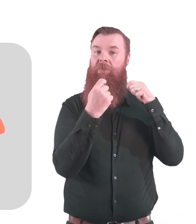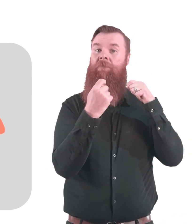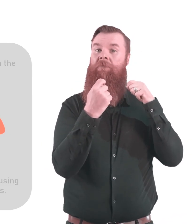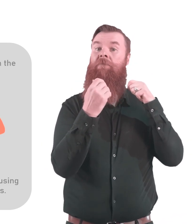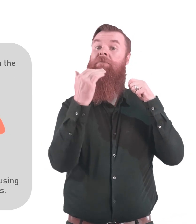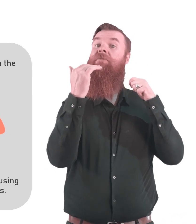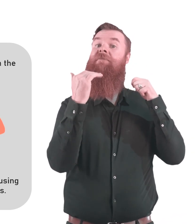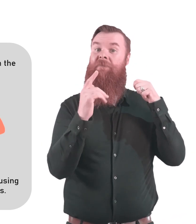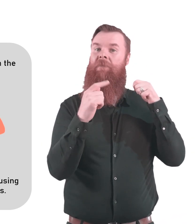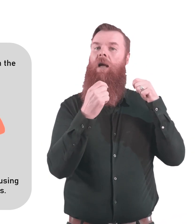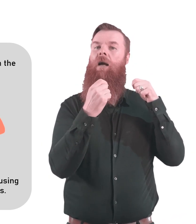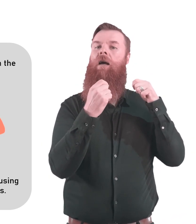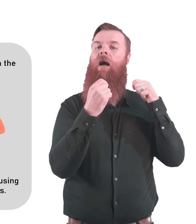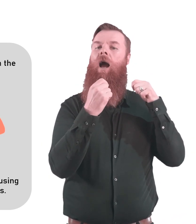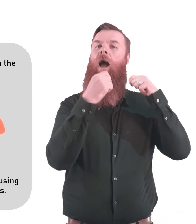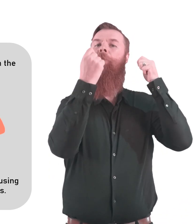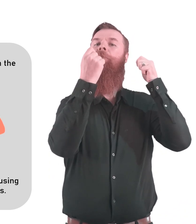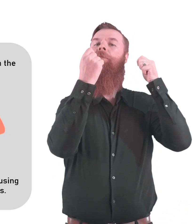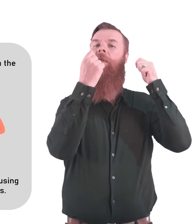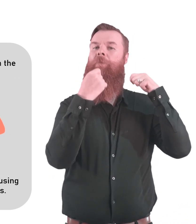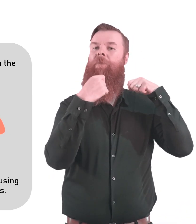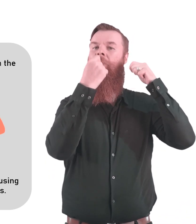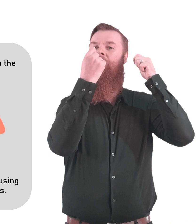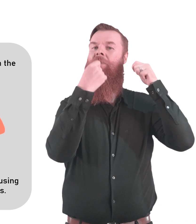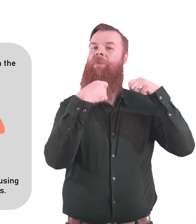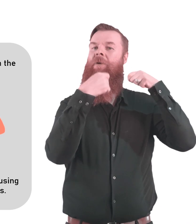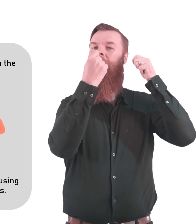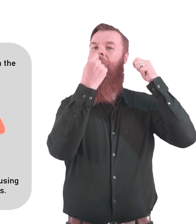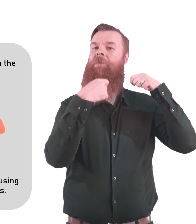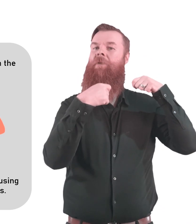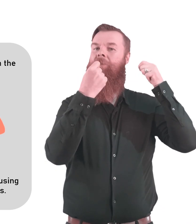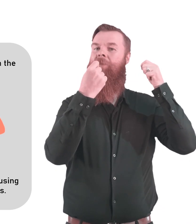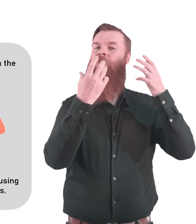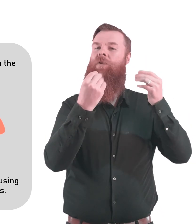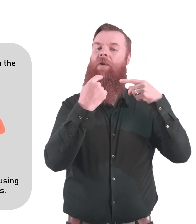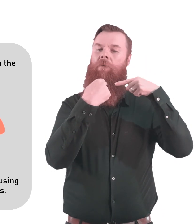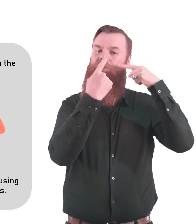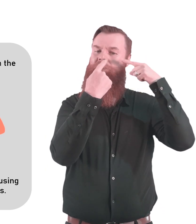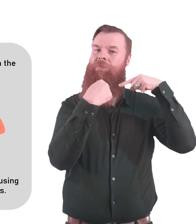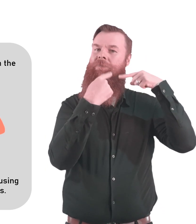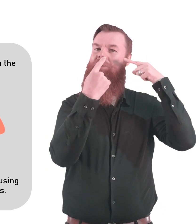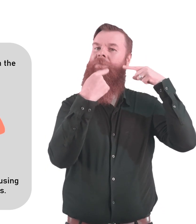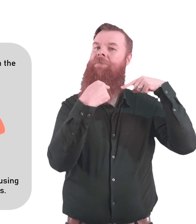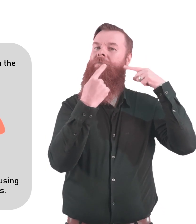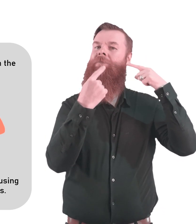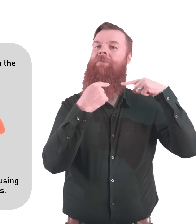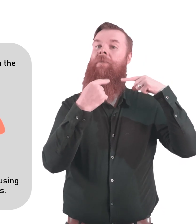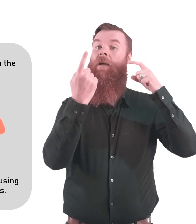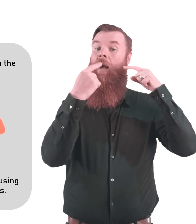Third, use a gentle up-and-down motion to rub the floss along the side of each tooth.